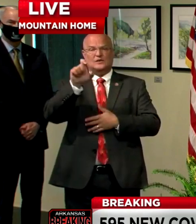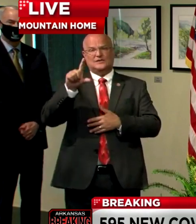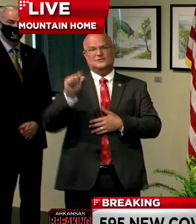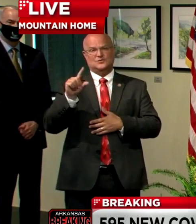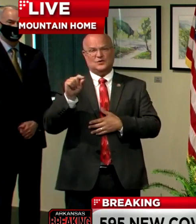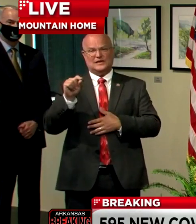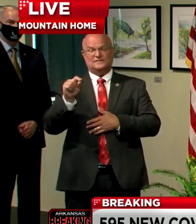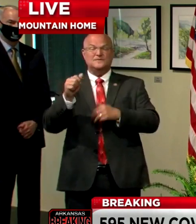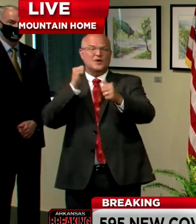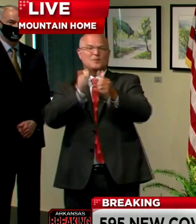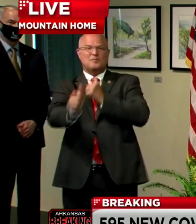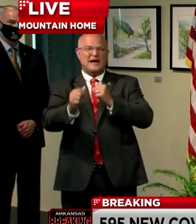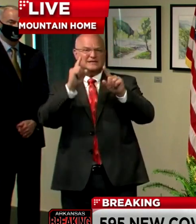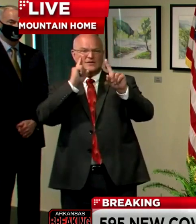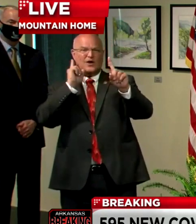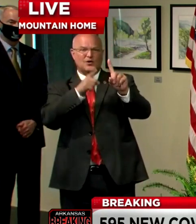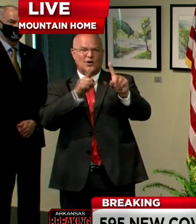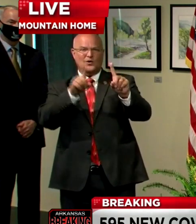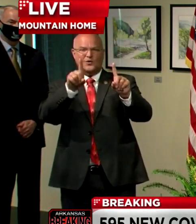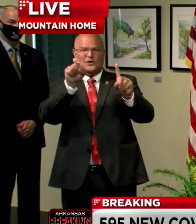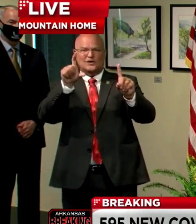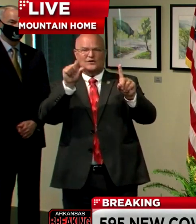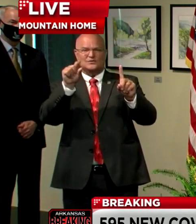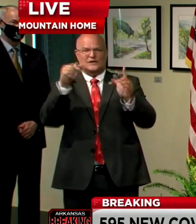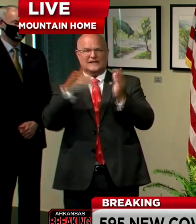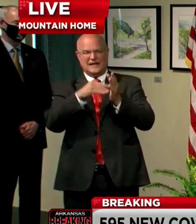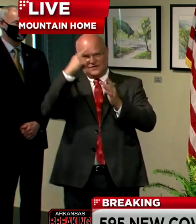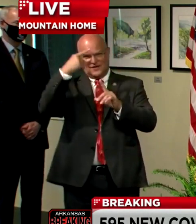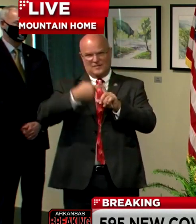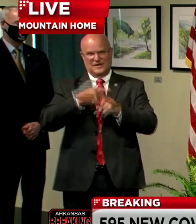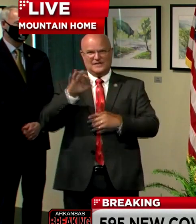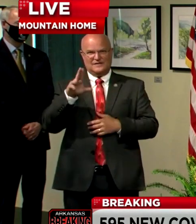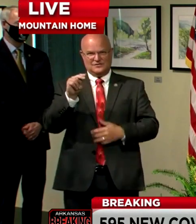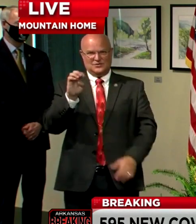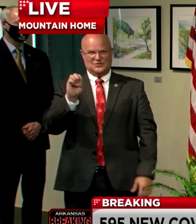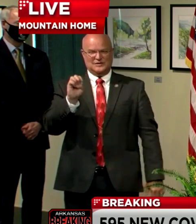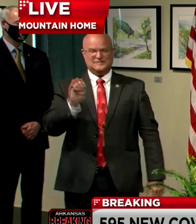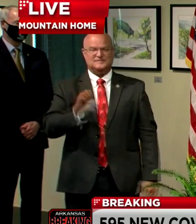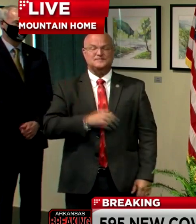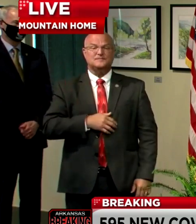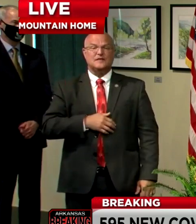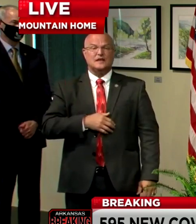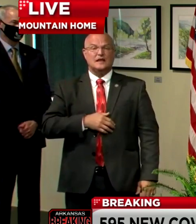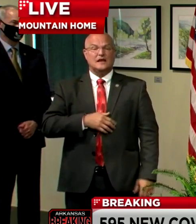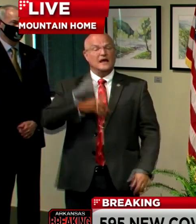YESTERDAY WE HAD 5344 PEOPLE. THE RESULTING 5344 PEOPLE AND ARE TOTAL FOR THE MONTH IS 126,120 THREE HAVE EXCEEDED OUR